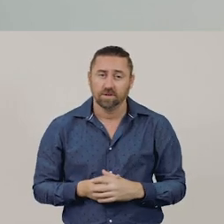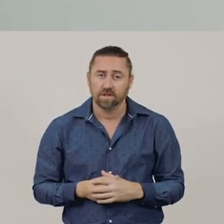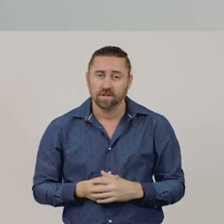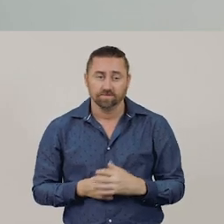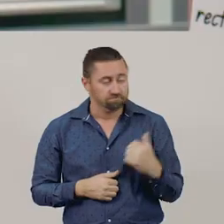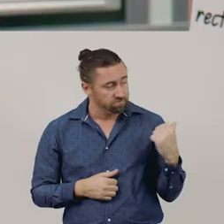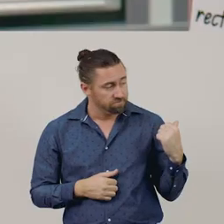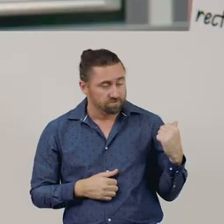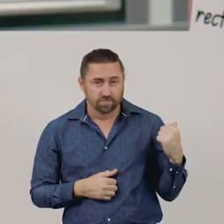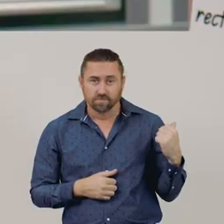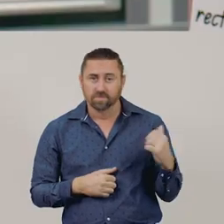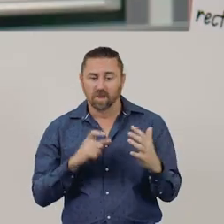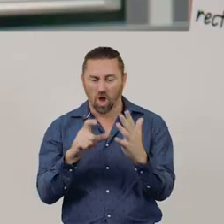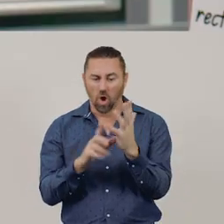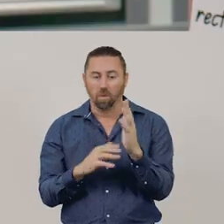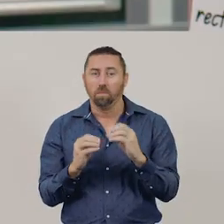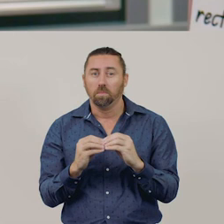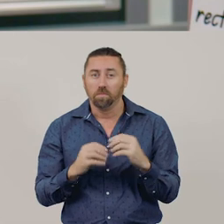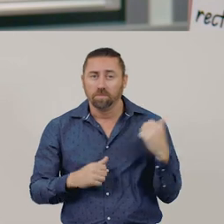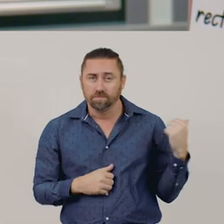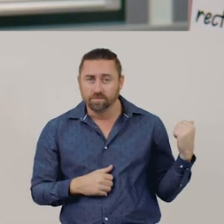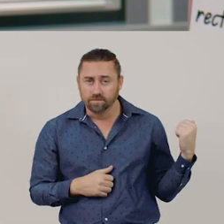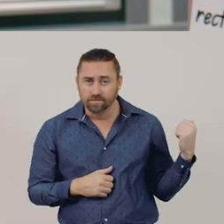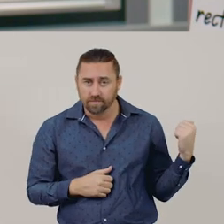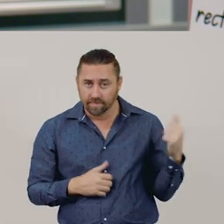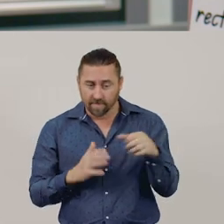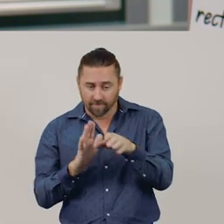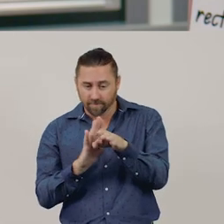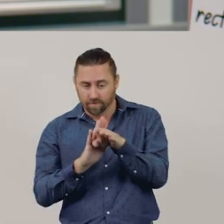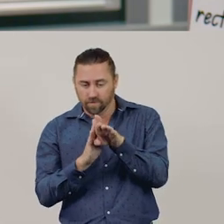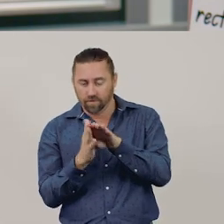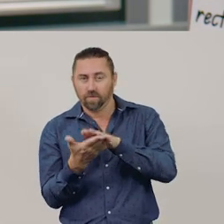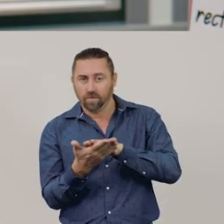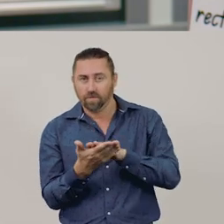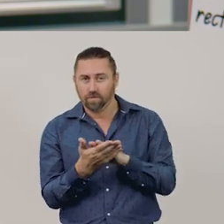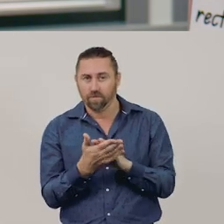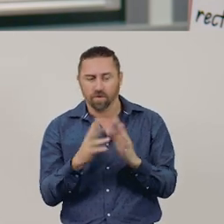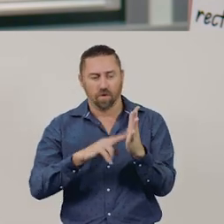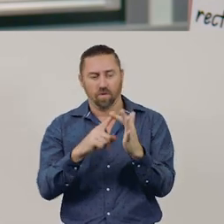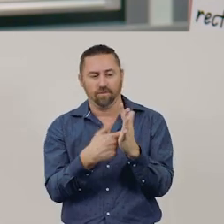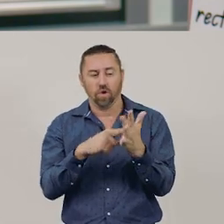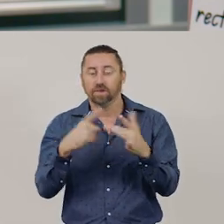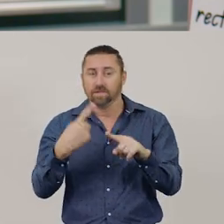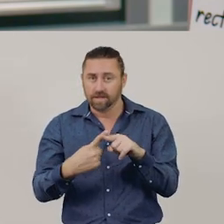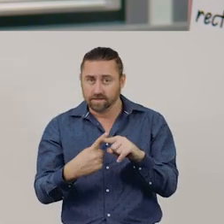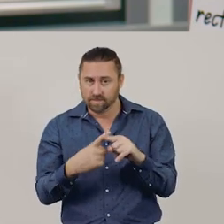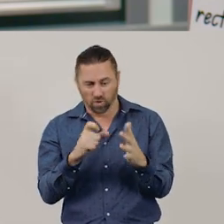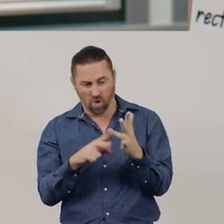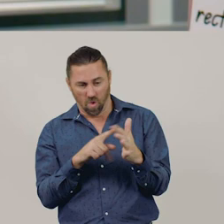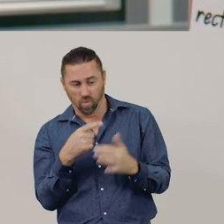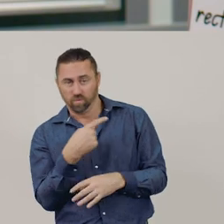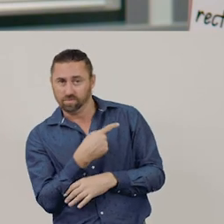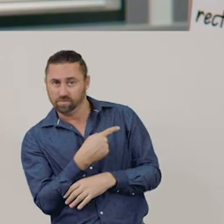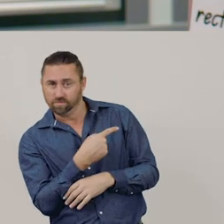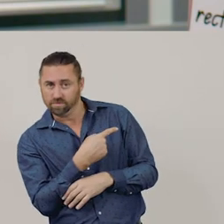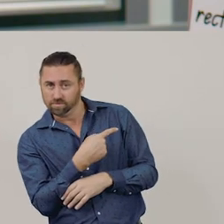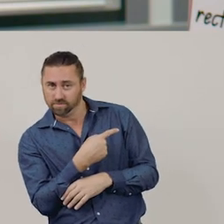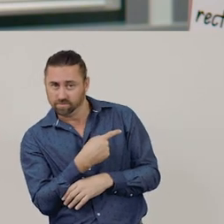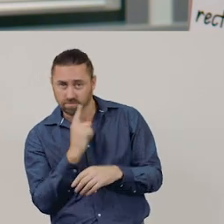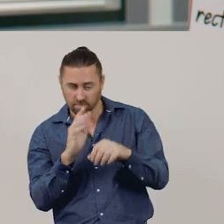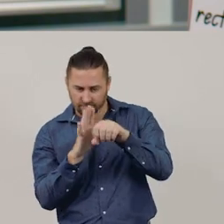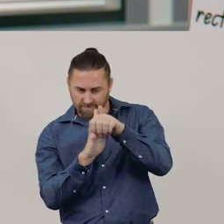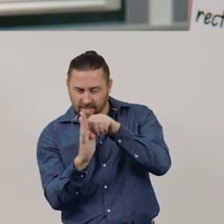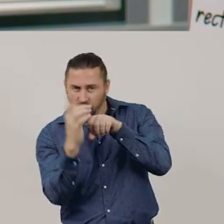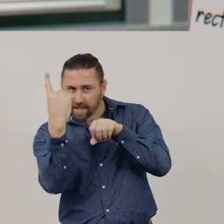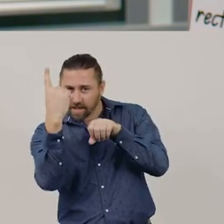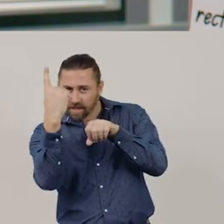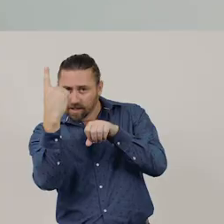This is a cone. It has one curved surface, one vertex, one flat circular face and one edge.